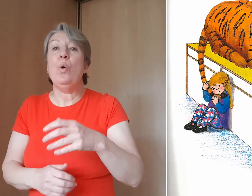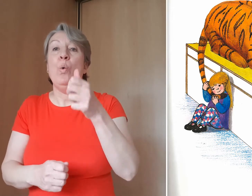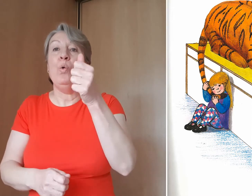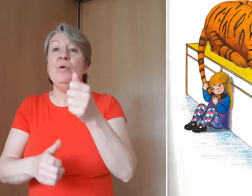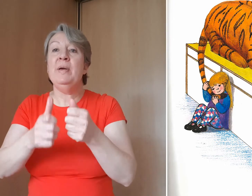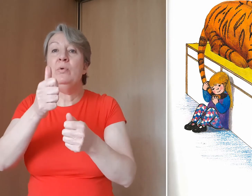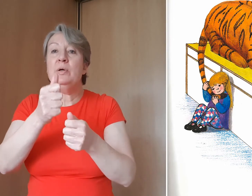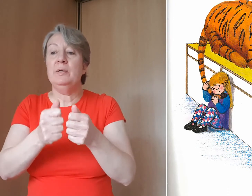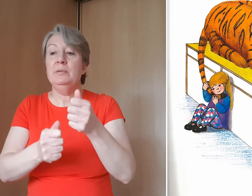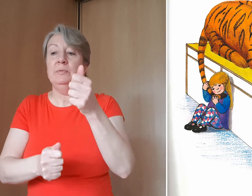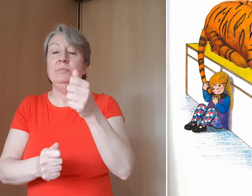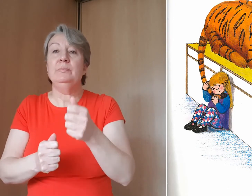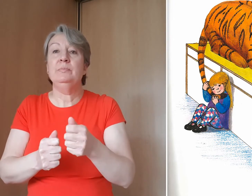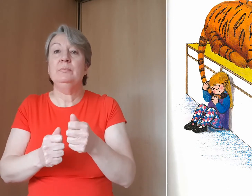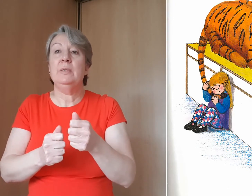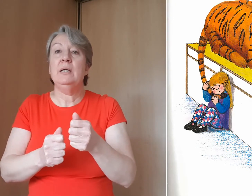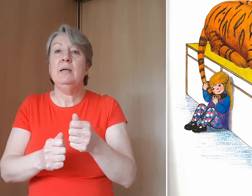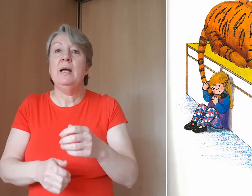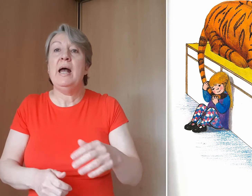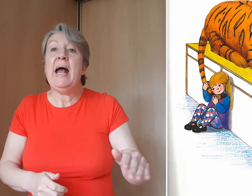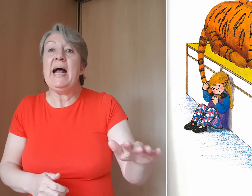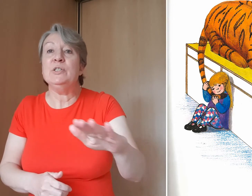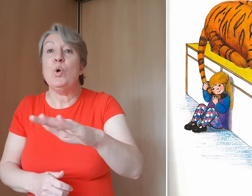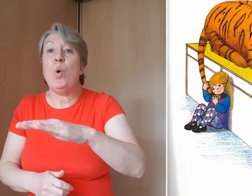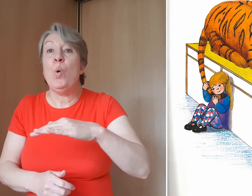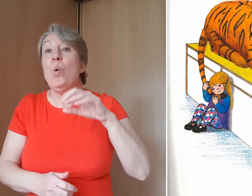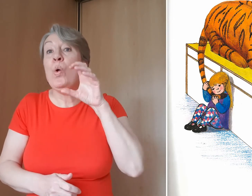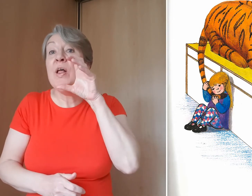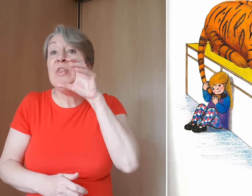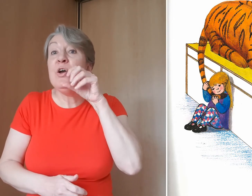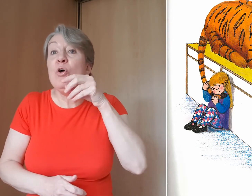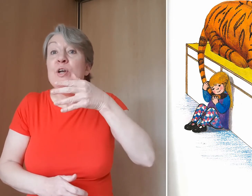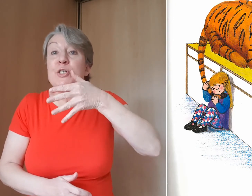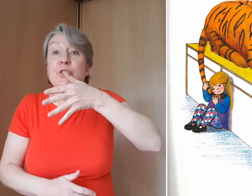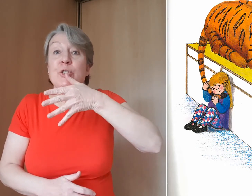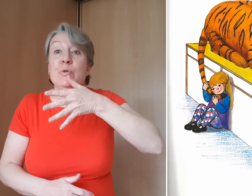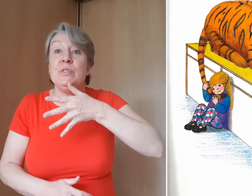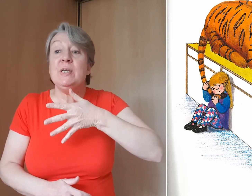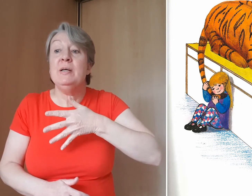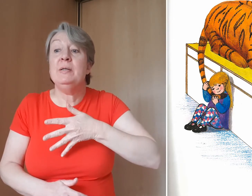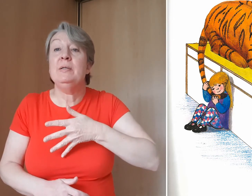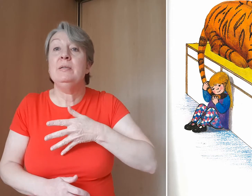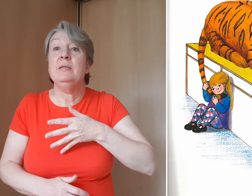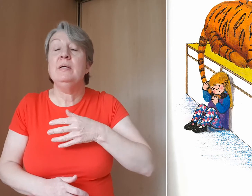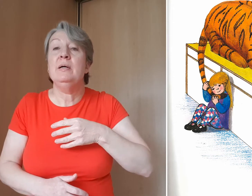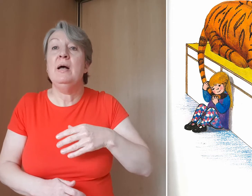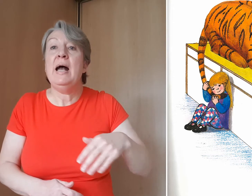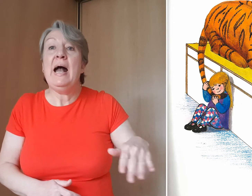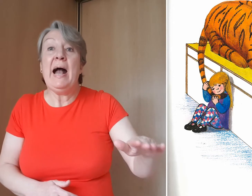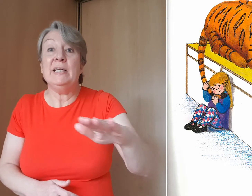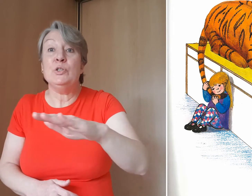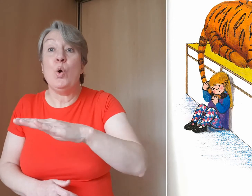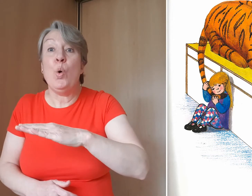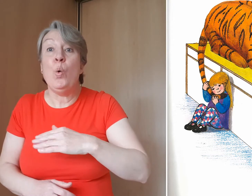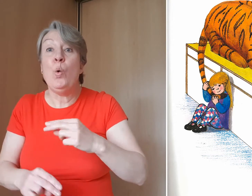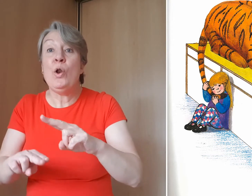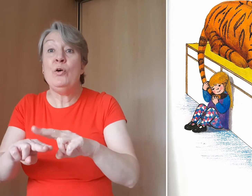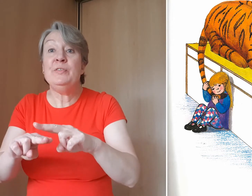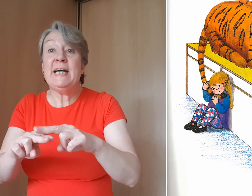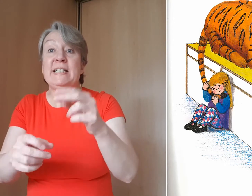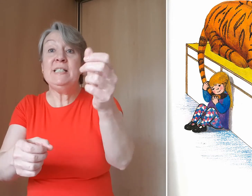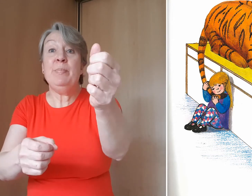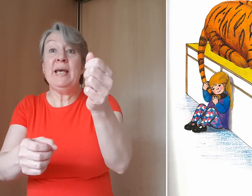all the milk and all the orange juice and all of daddy's beer